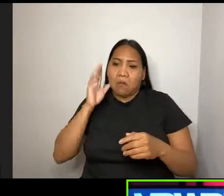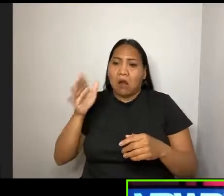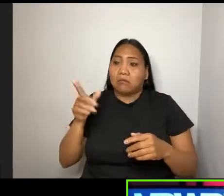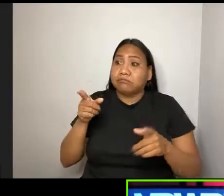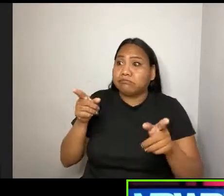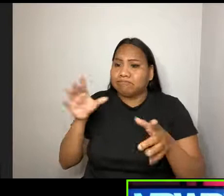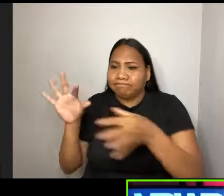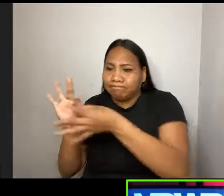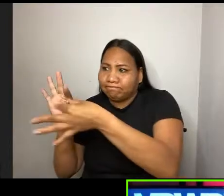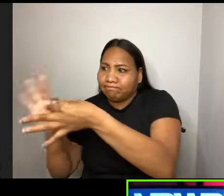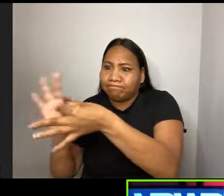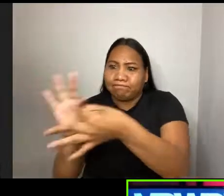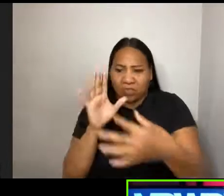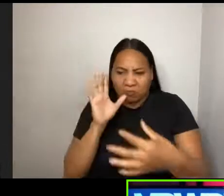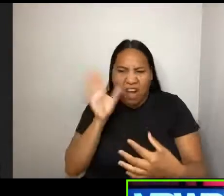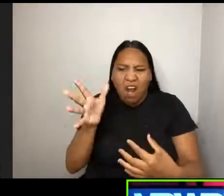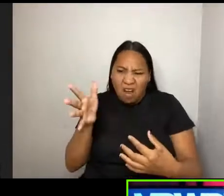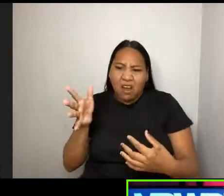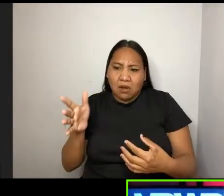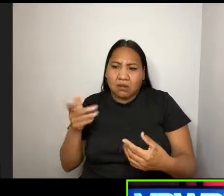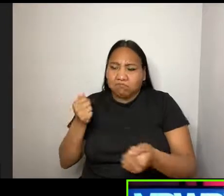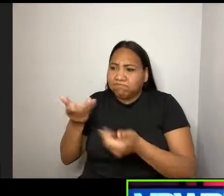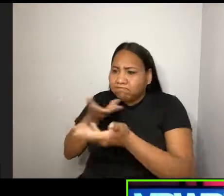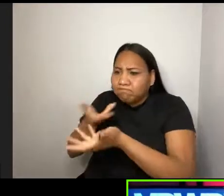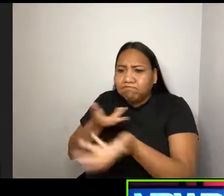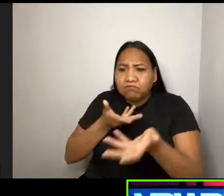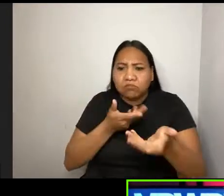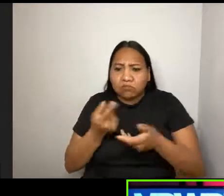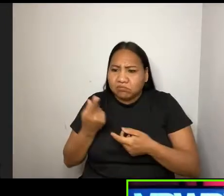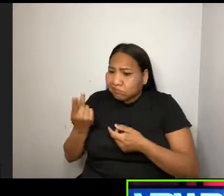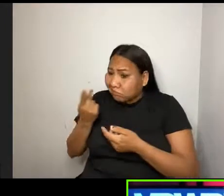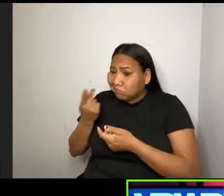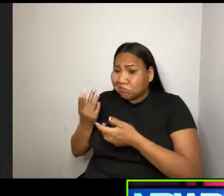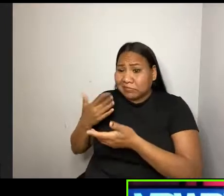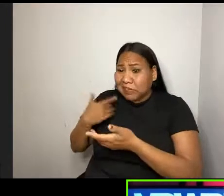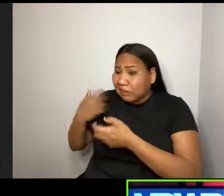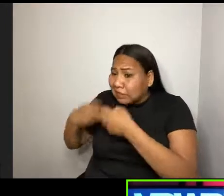trouble with their marketing for their nonprofit, I will find somebody that can help them at a cheap